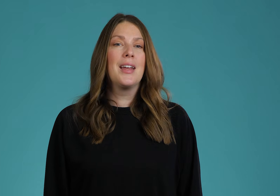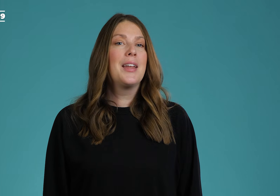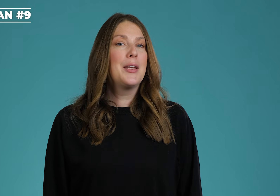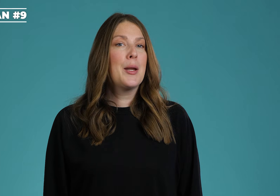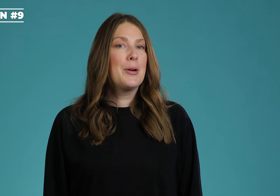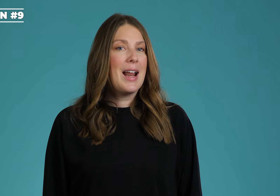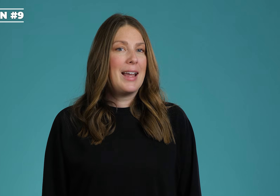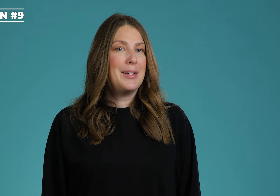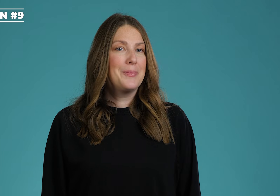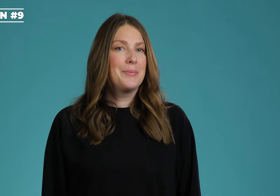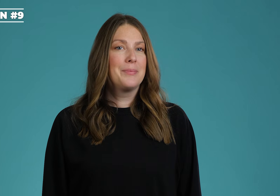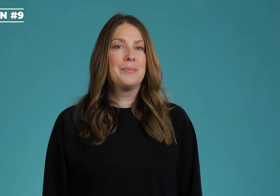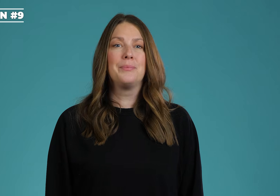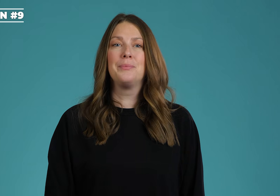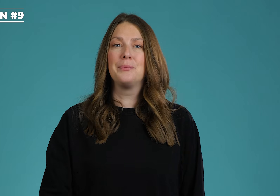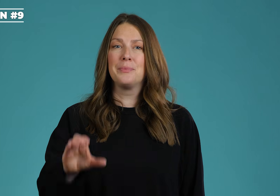Number nine.